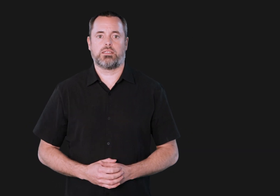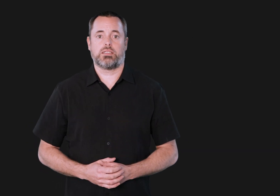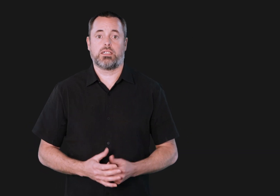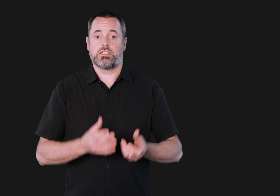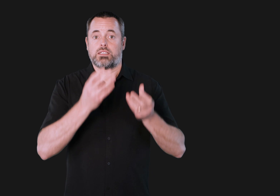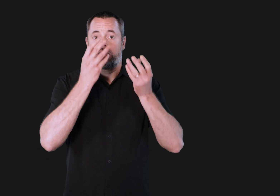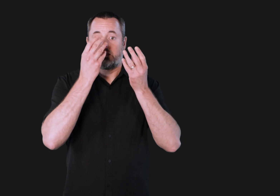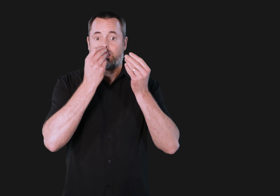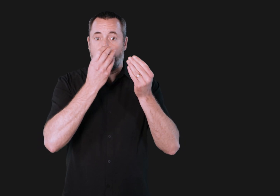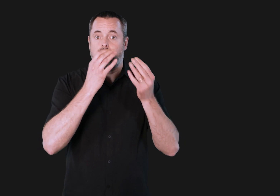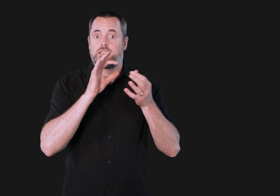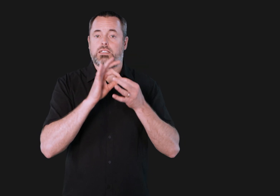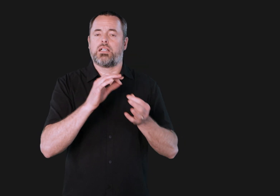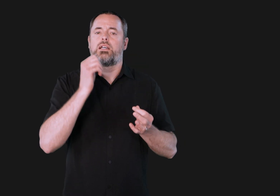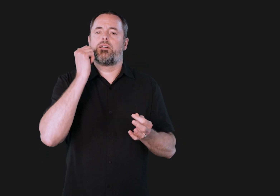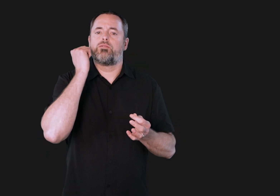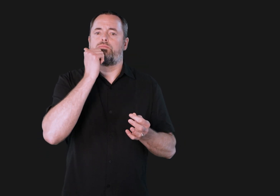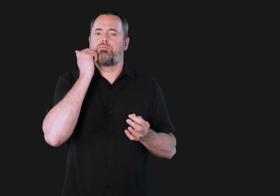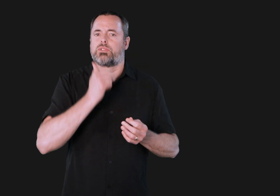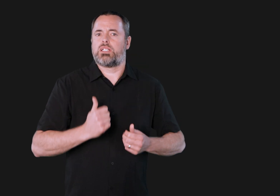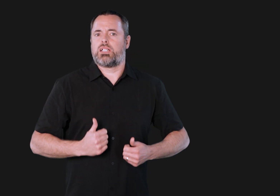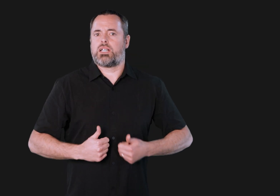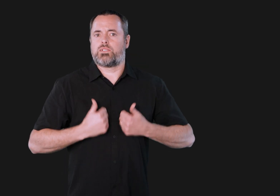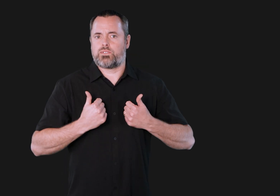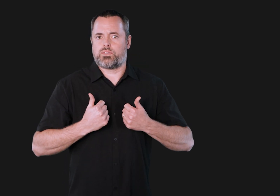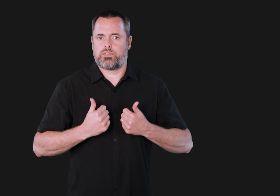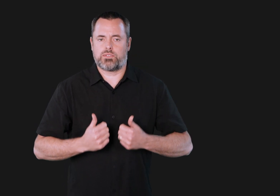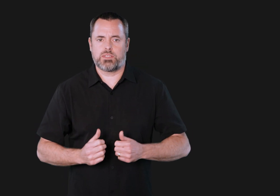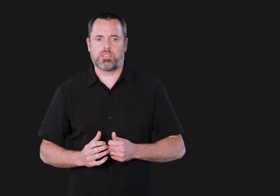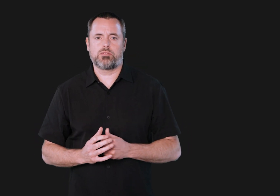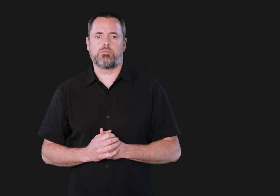Data on day to day lives